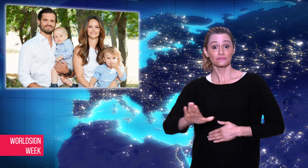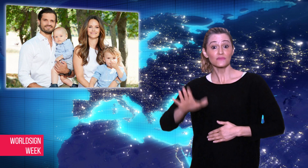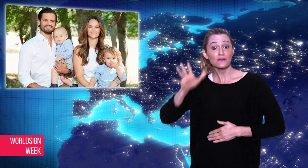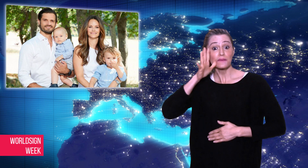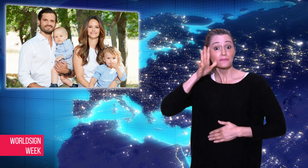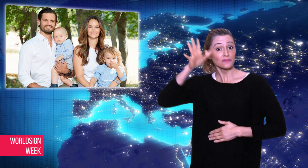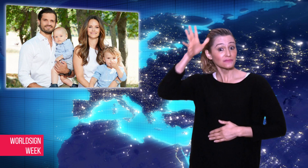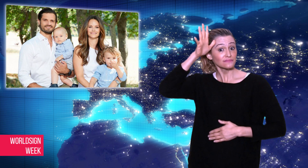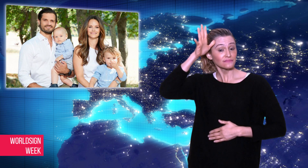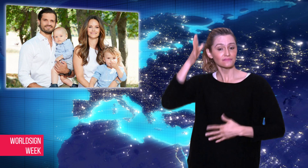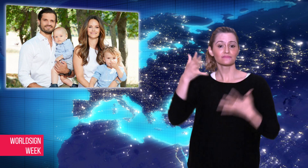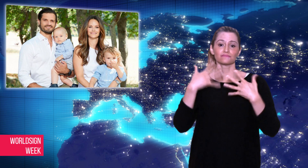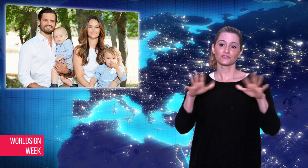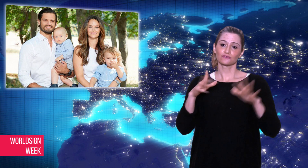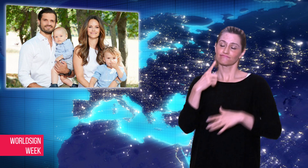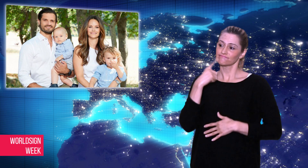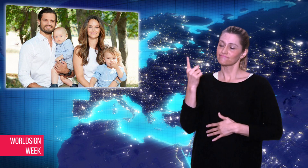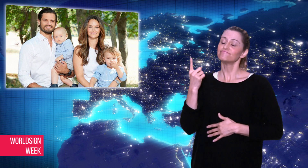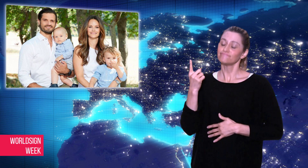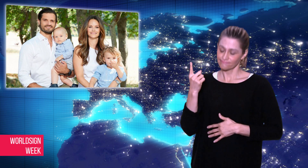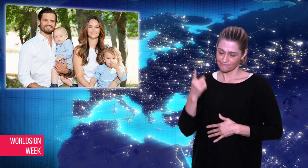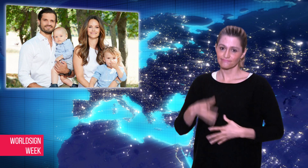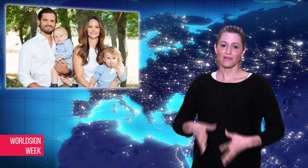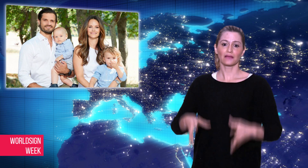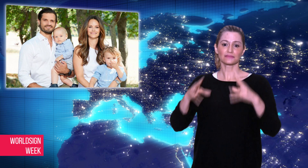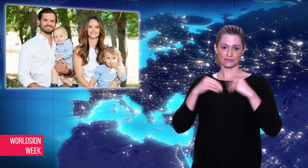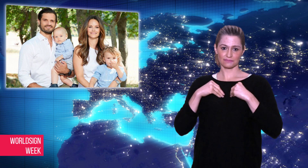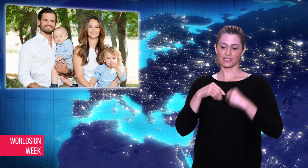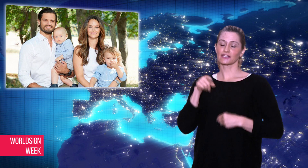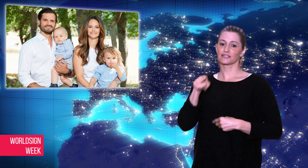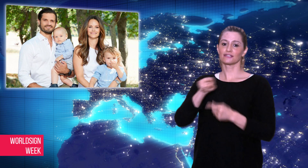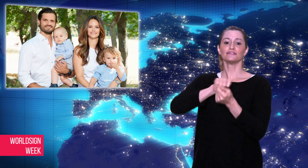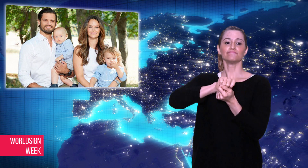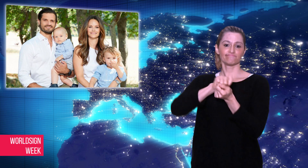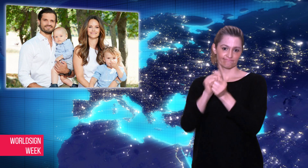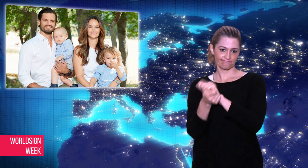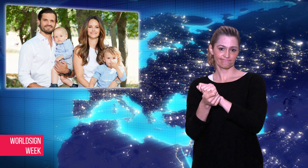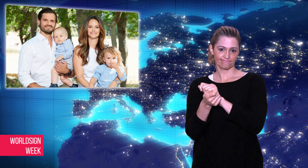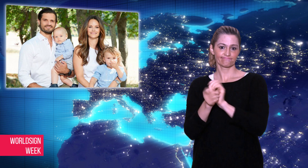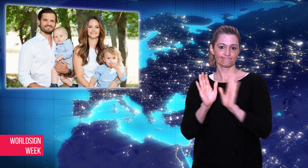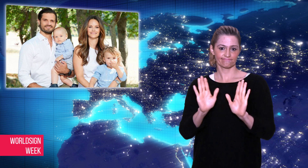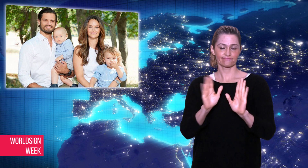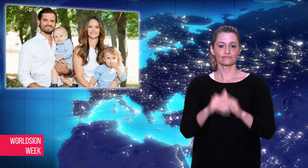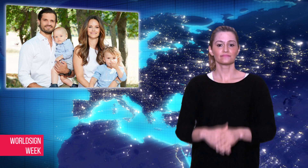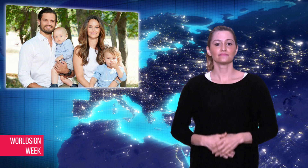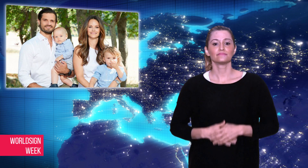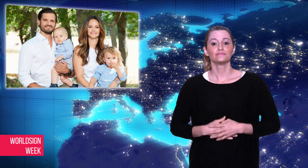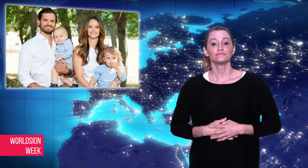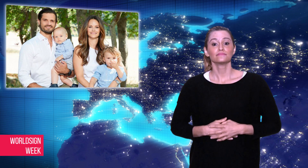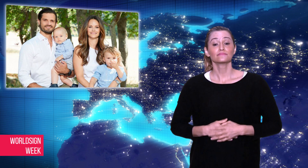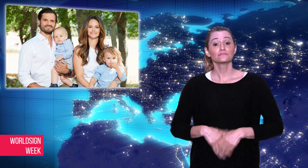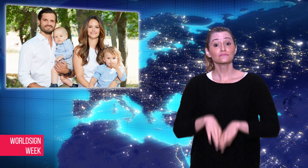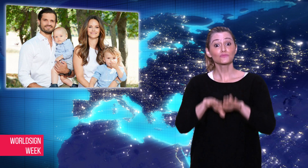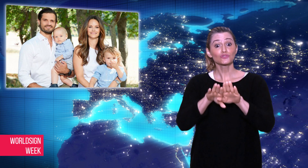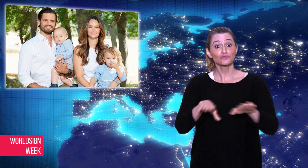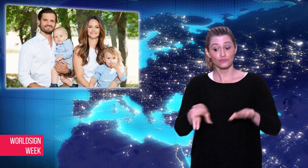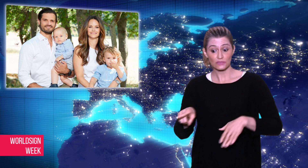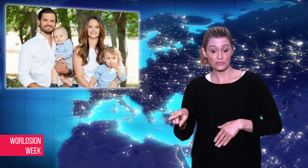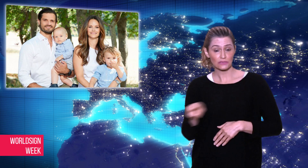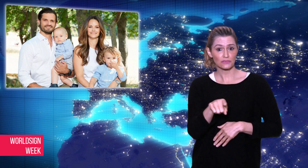Their parents have accepted the change.